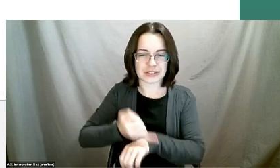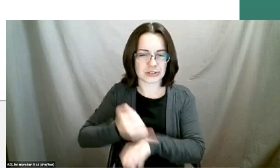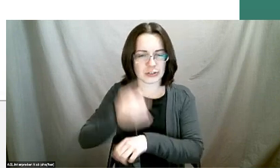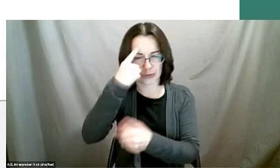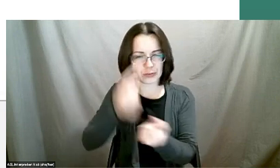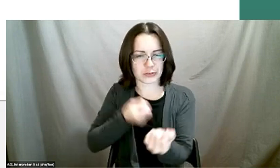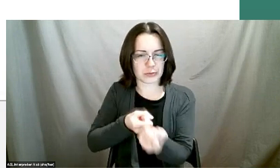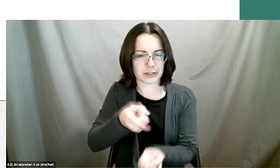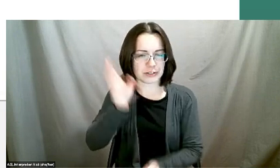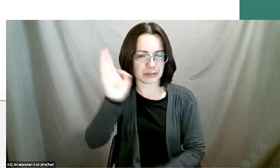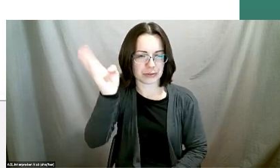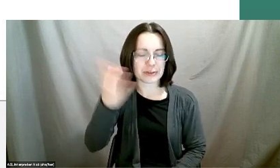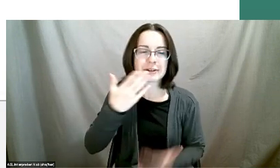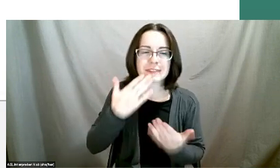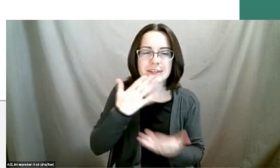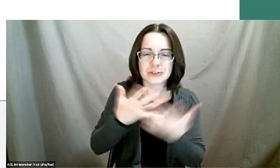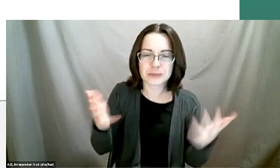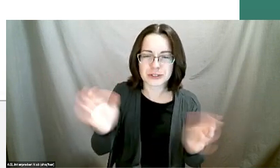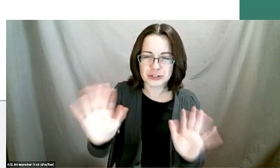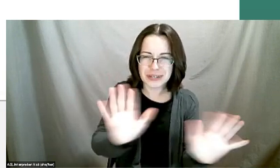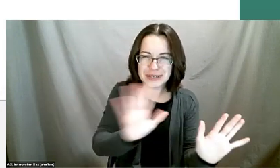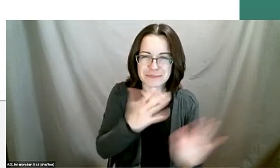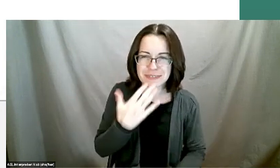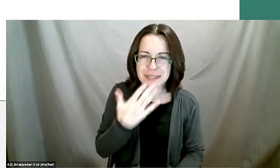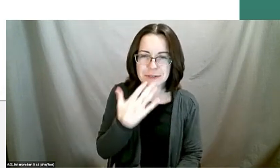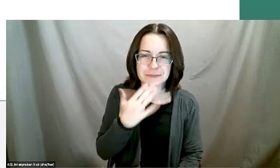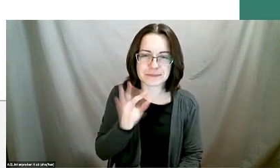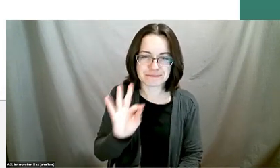everyone. Bye bye. Thank you. Thank you.